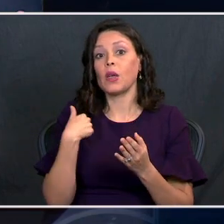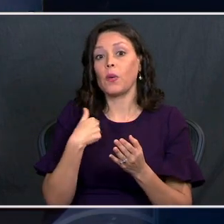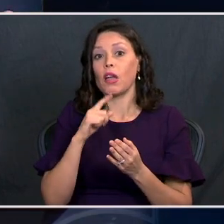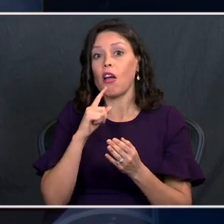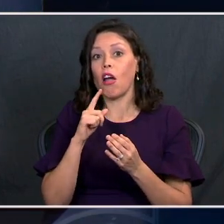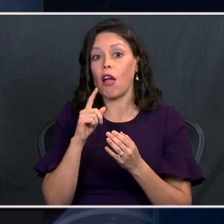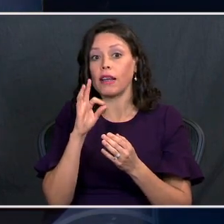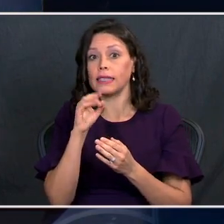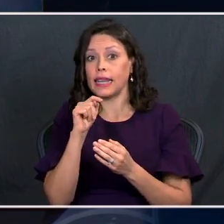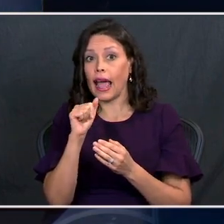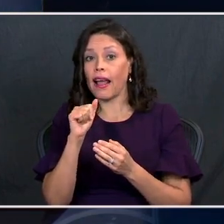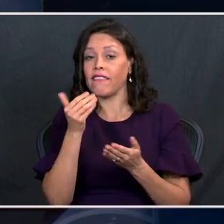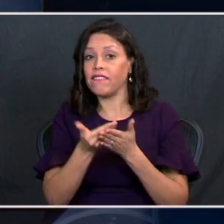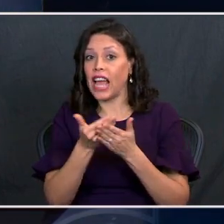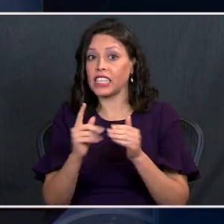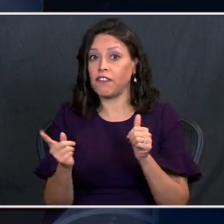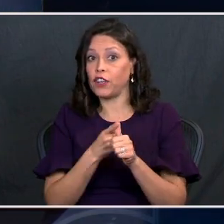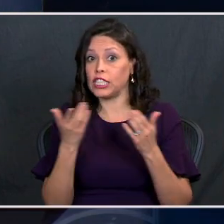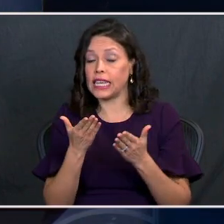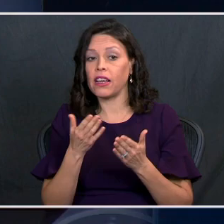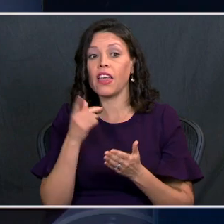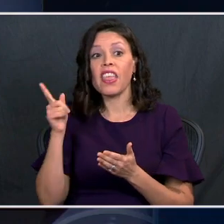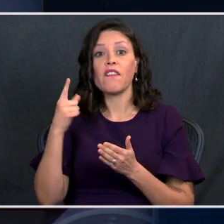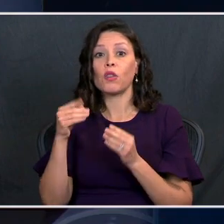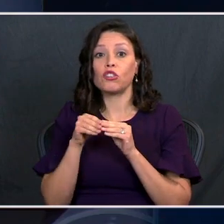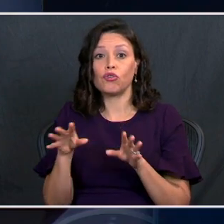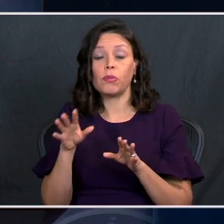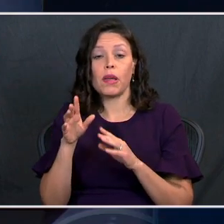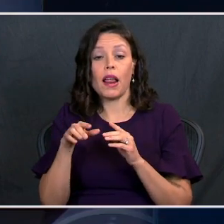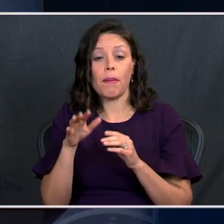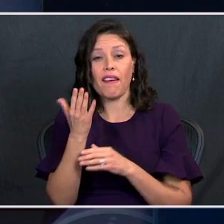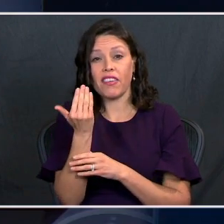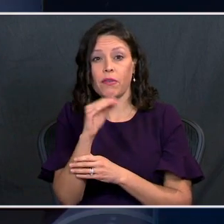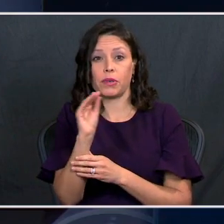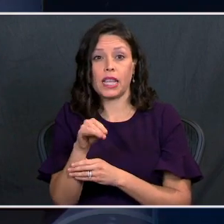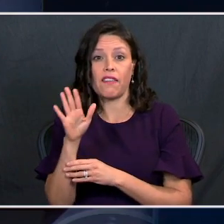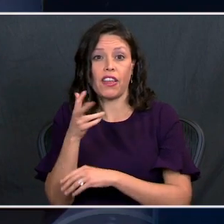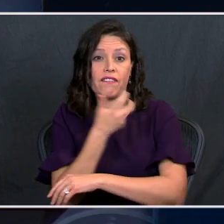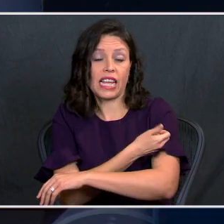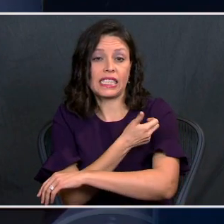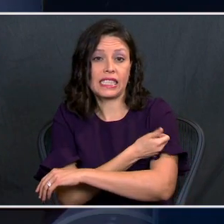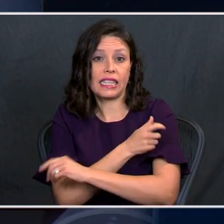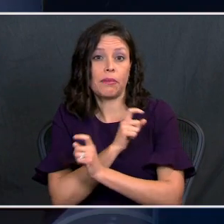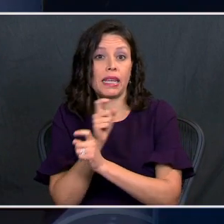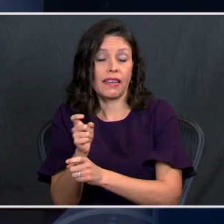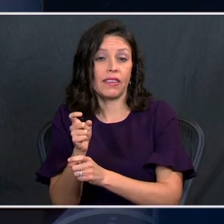fact first here -- they've only distributed about 50 percent of the vaccines that they have been given in Florida.